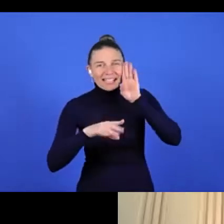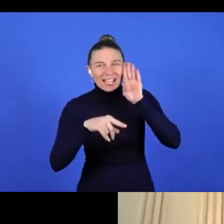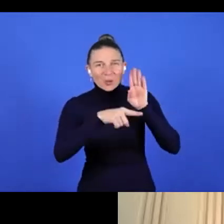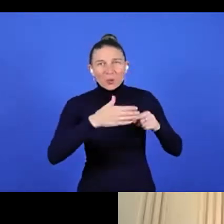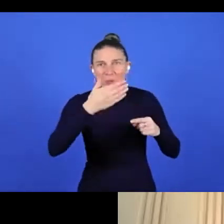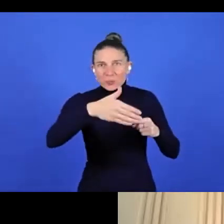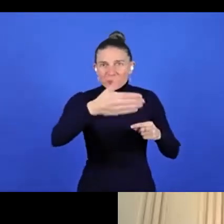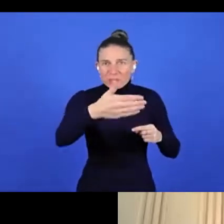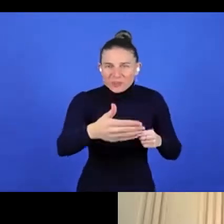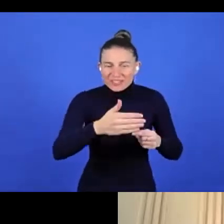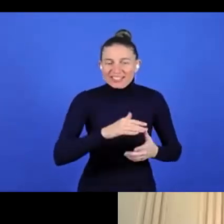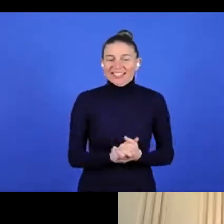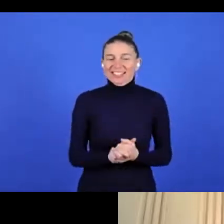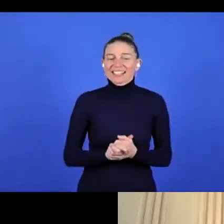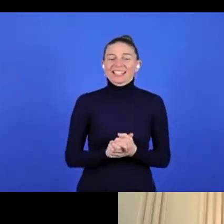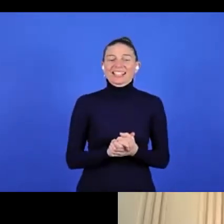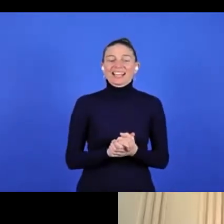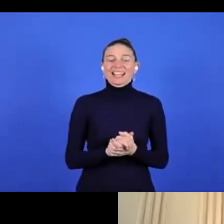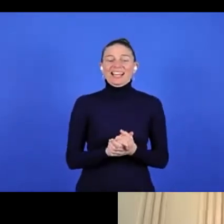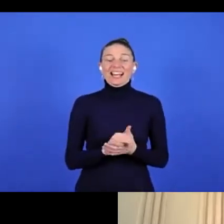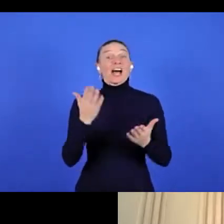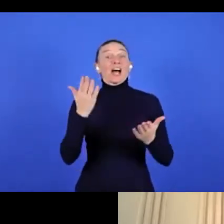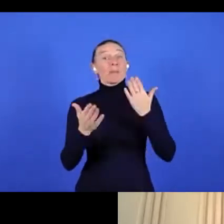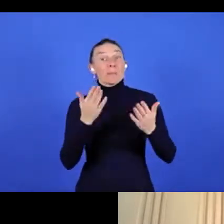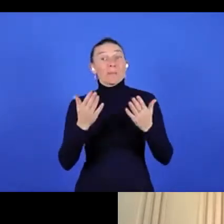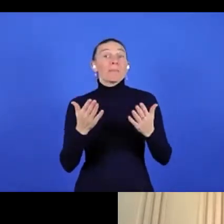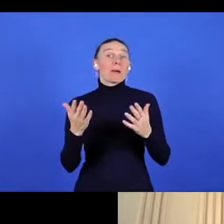. I hope we will continue and see you and listen